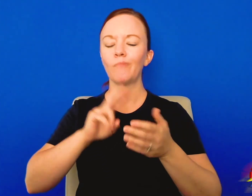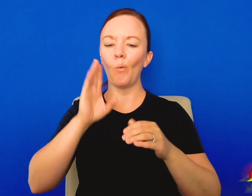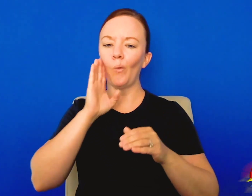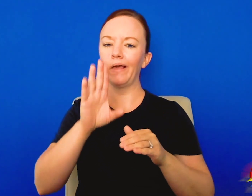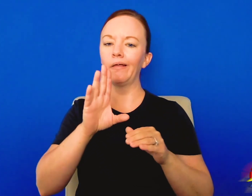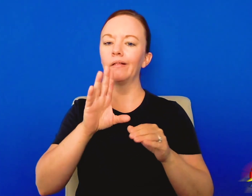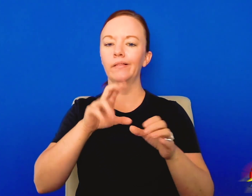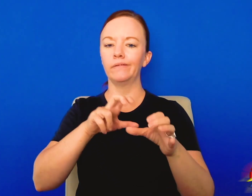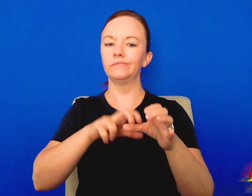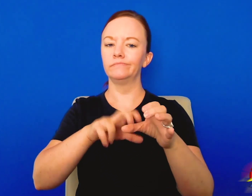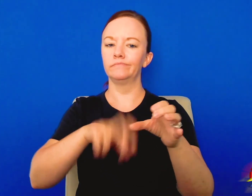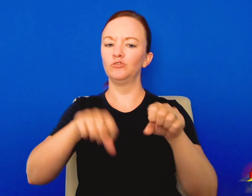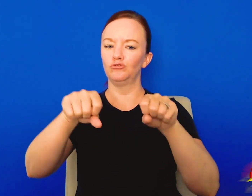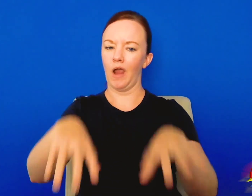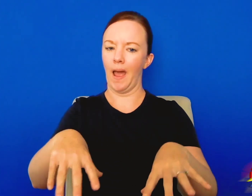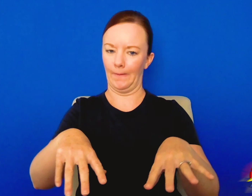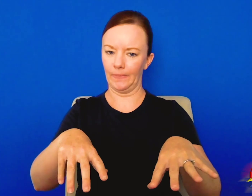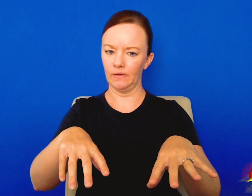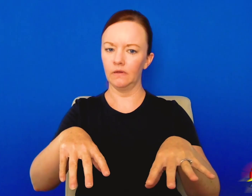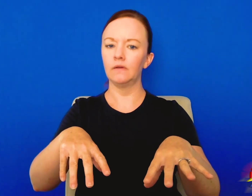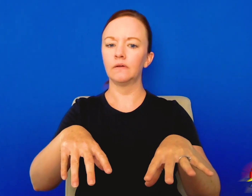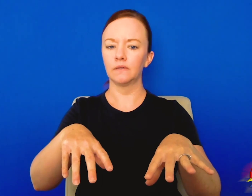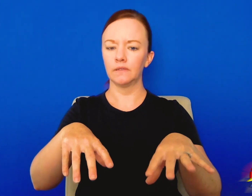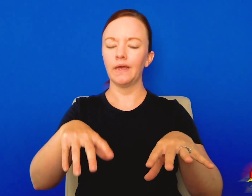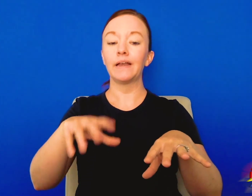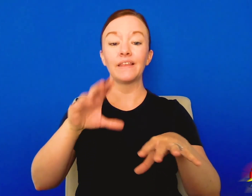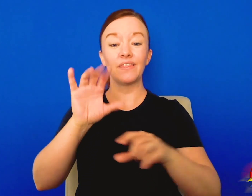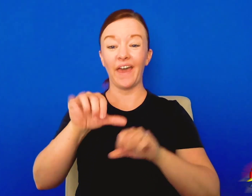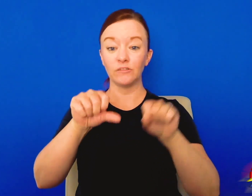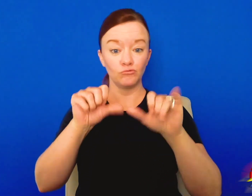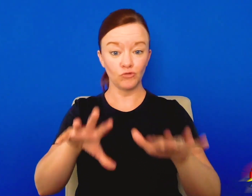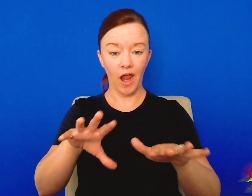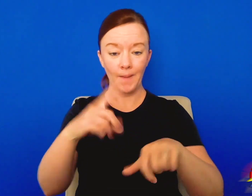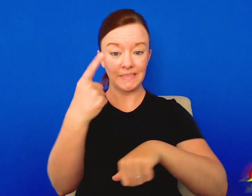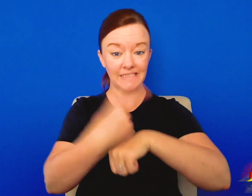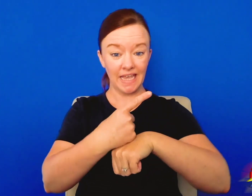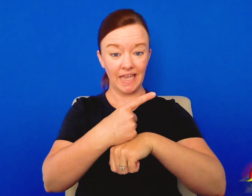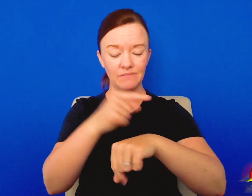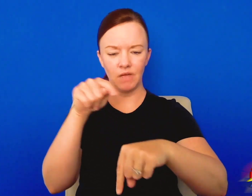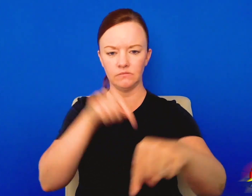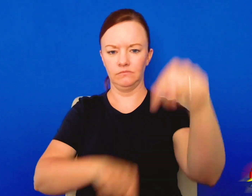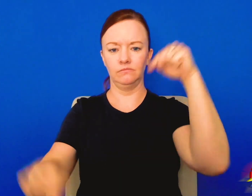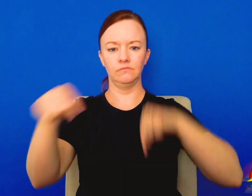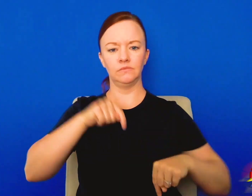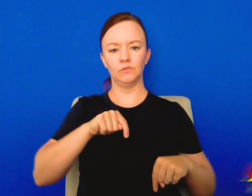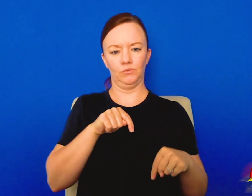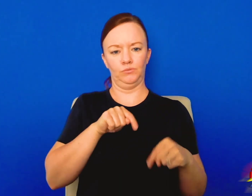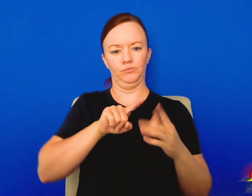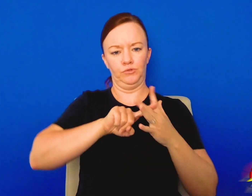BE DROPPED, RETROACTIVE TO THE LAST DAY OF UNEXCUSED ABSENCES.